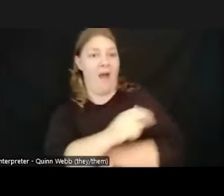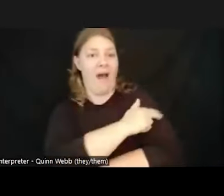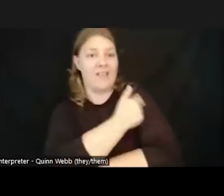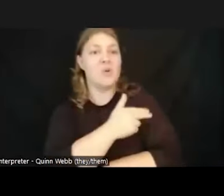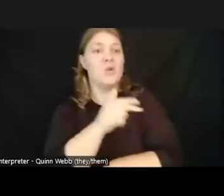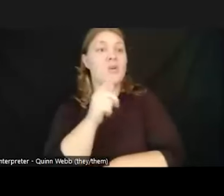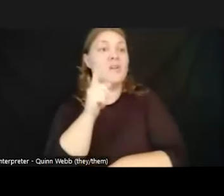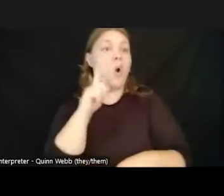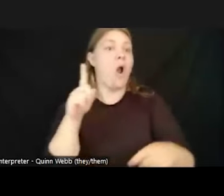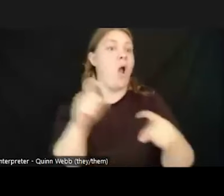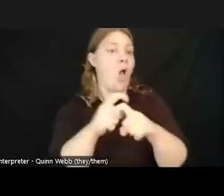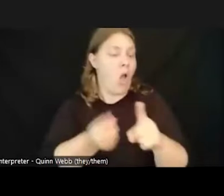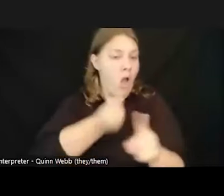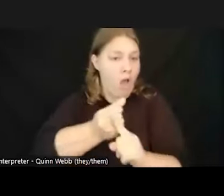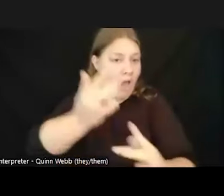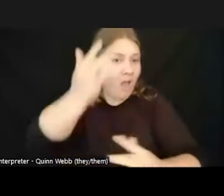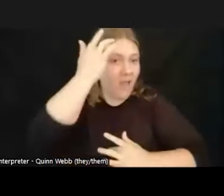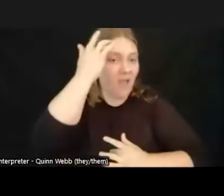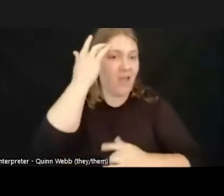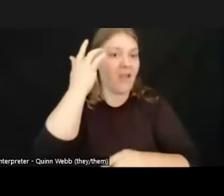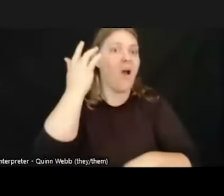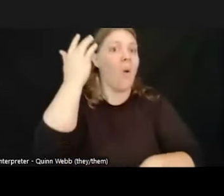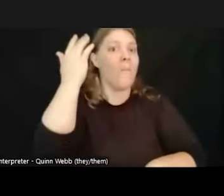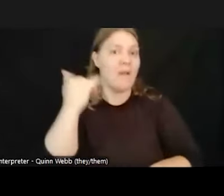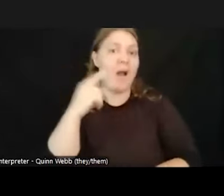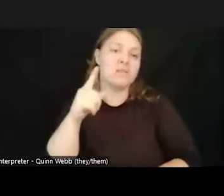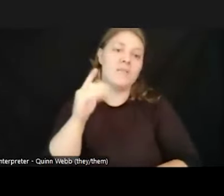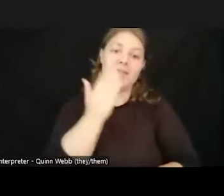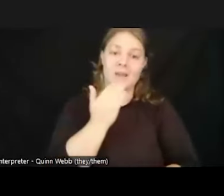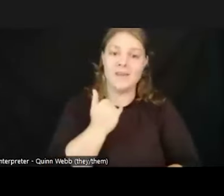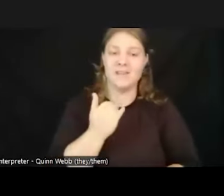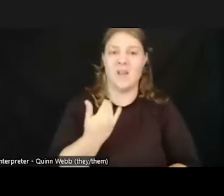it these are questions that we have to ask ourselves and I ask myself every day as I